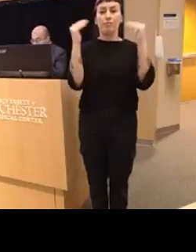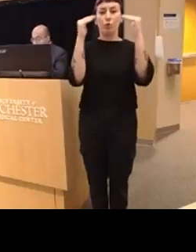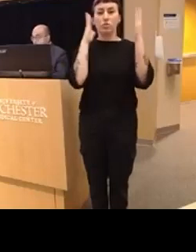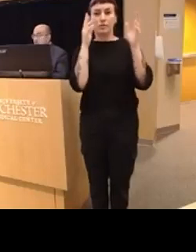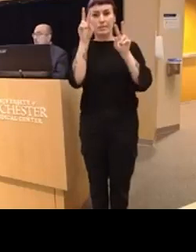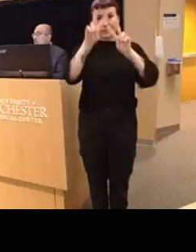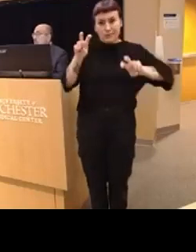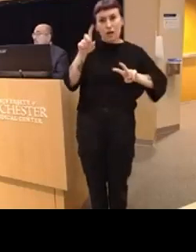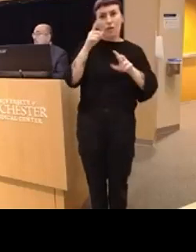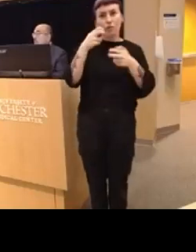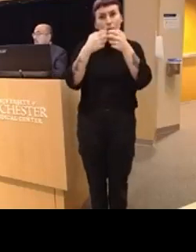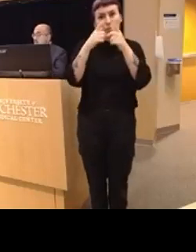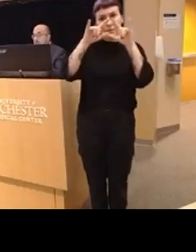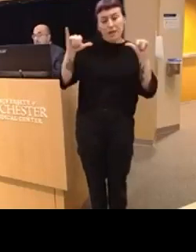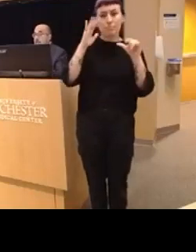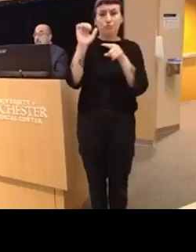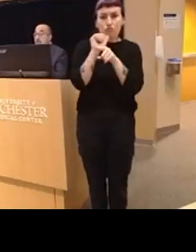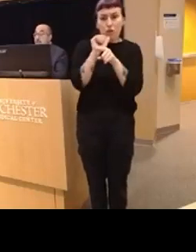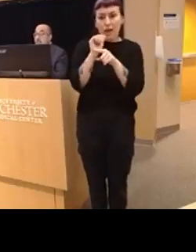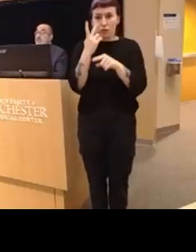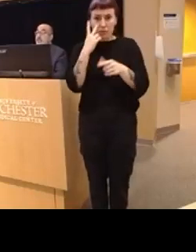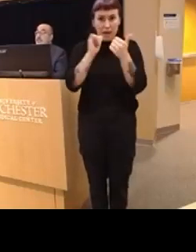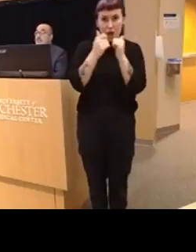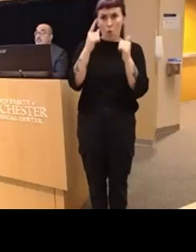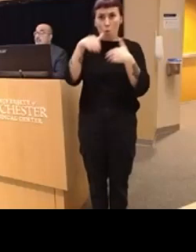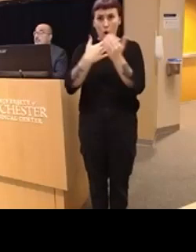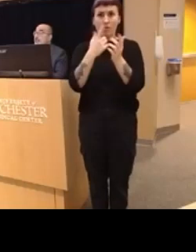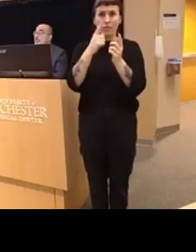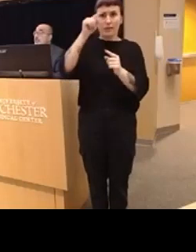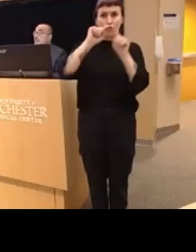levels of a problem at at the same time and train to see how they interact at the same time um and